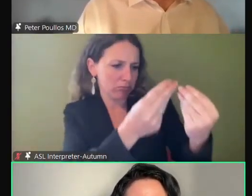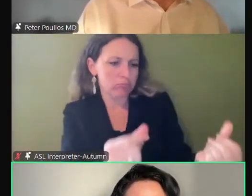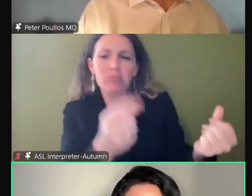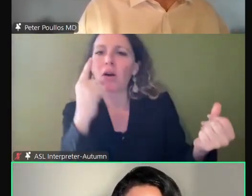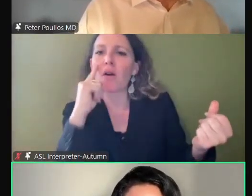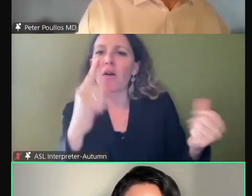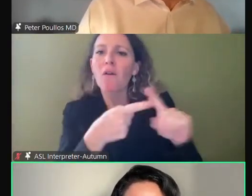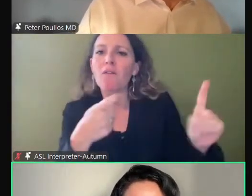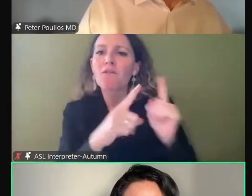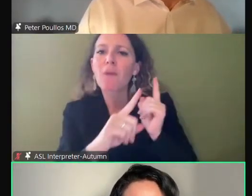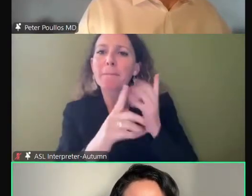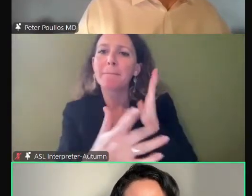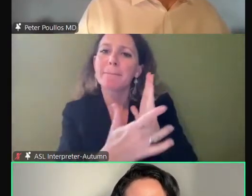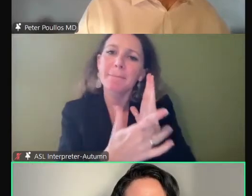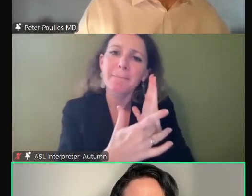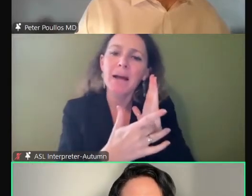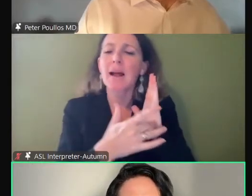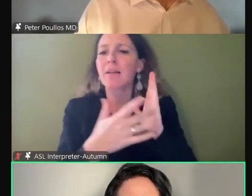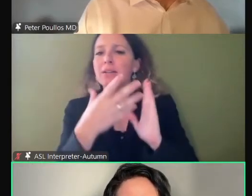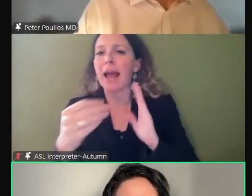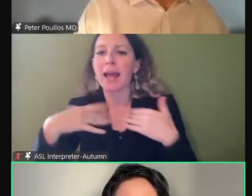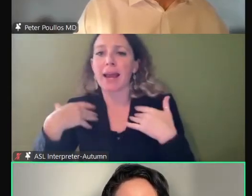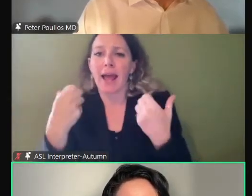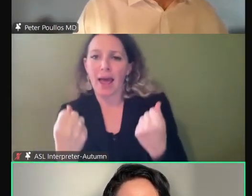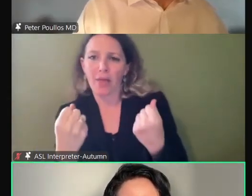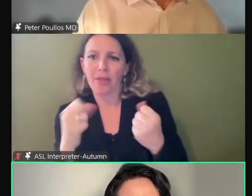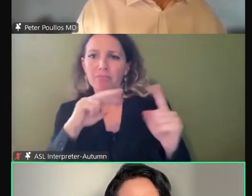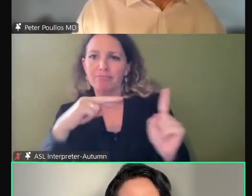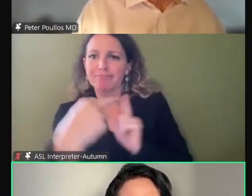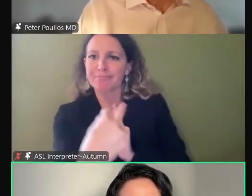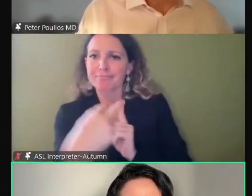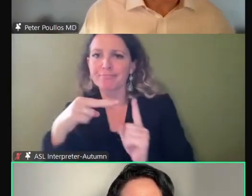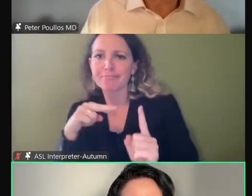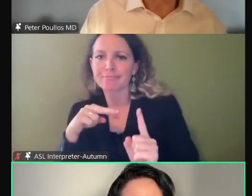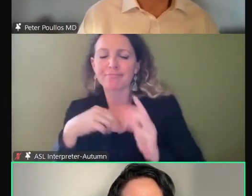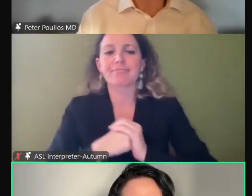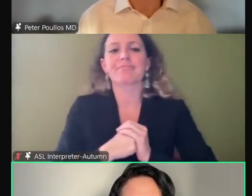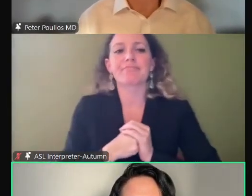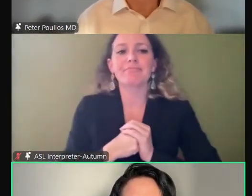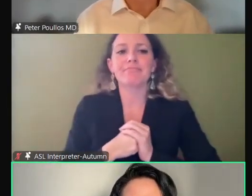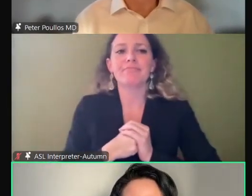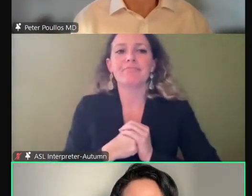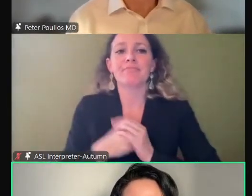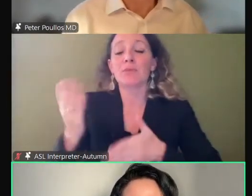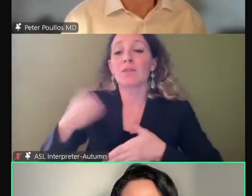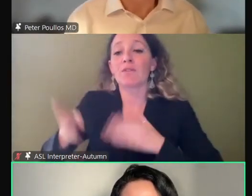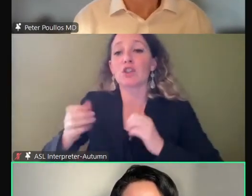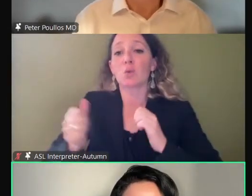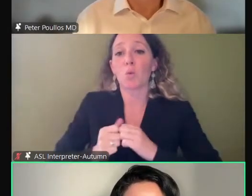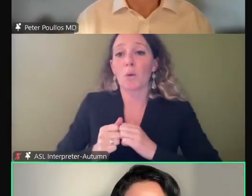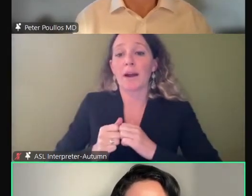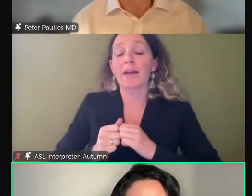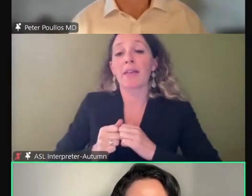and from a health system standpoint. We'll then close out with a session on autism and IDD,